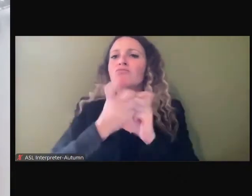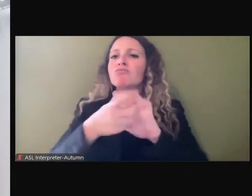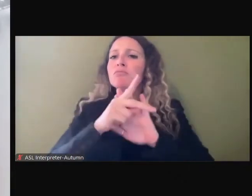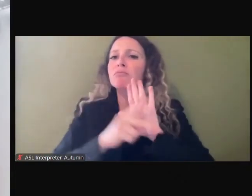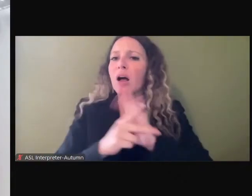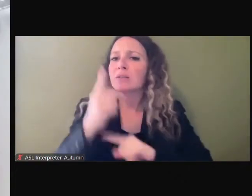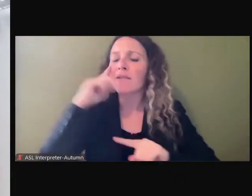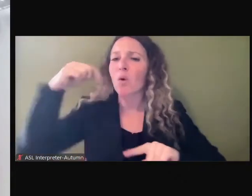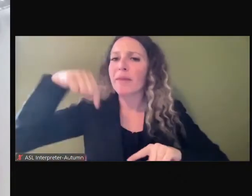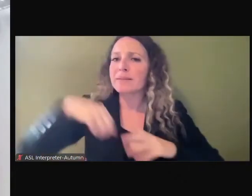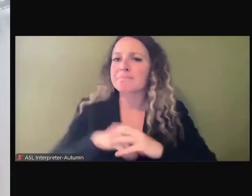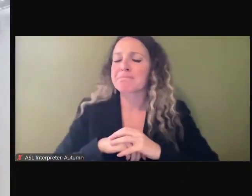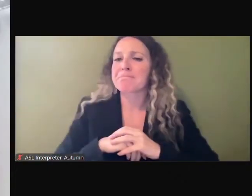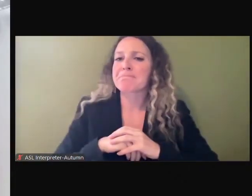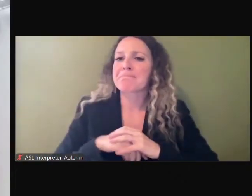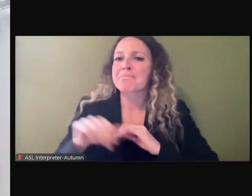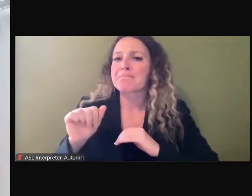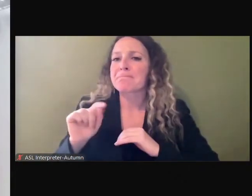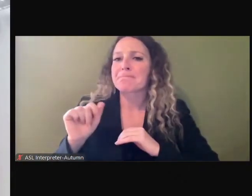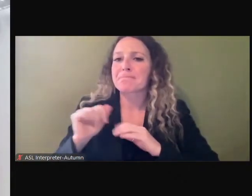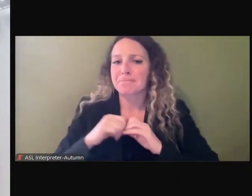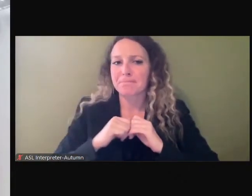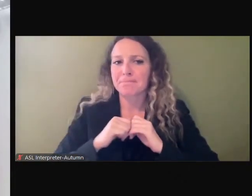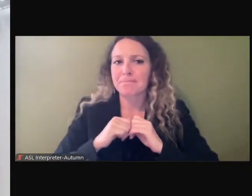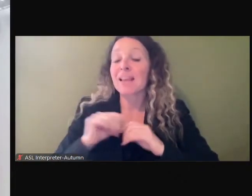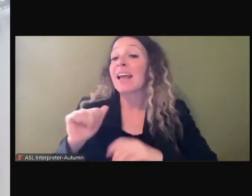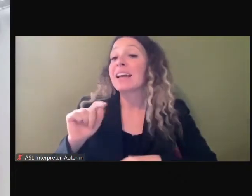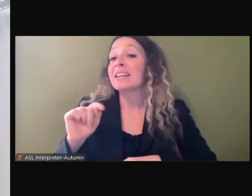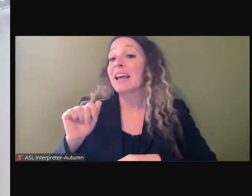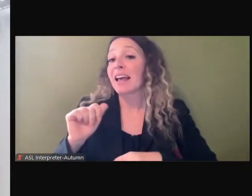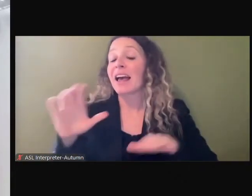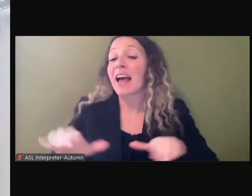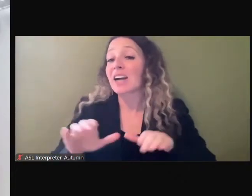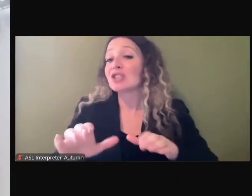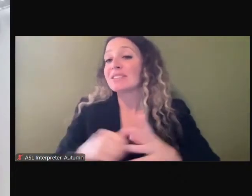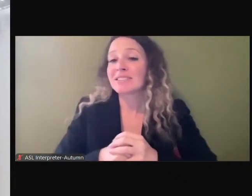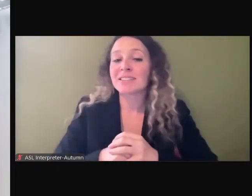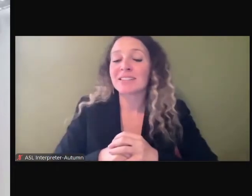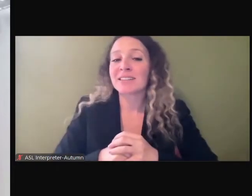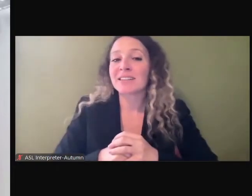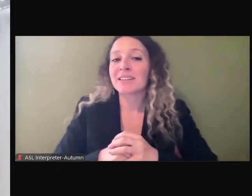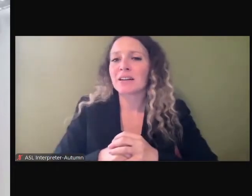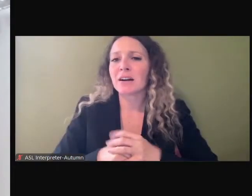ATA and our companion organization ATA Action are vigorously advocating for